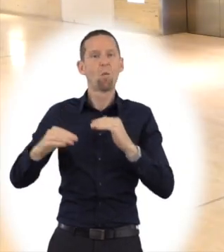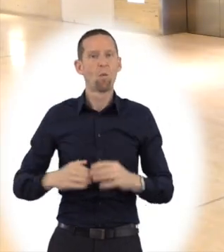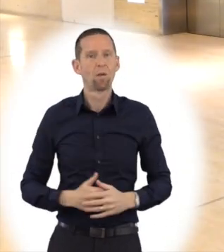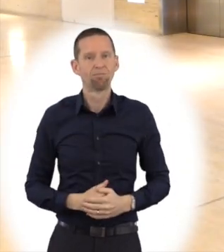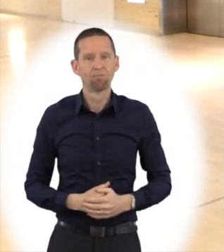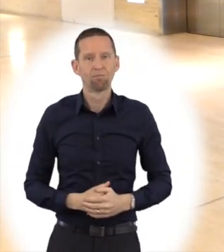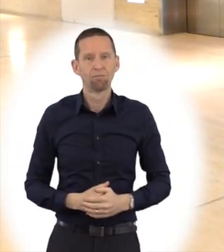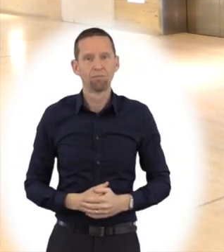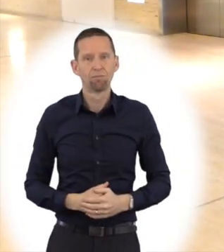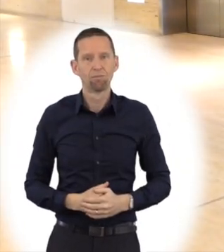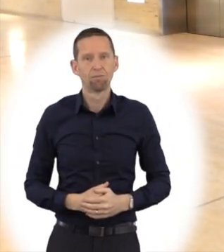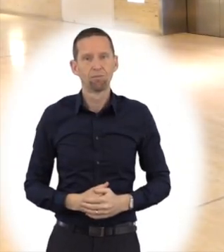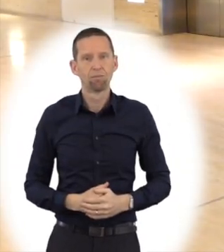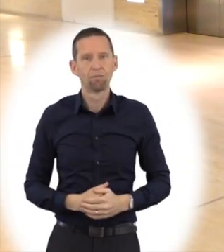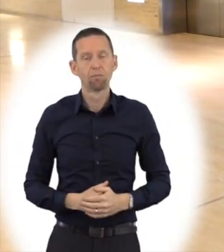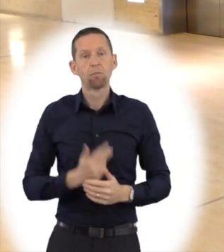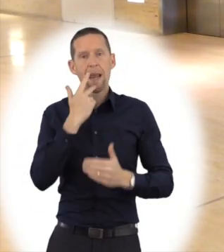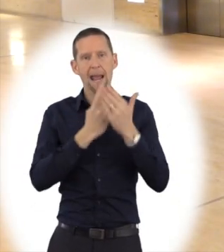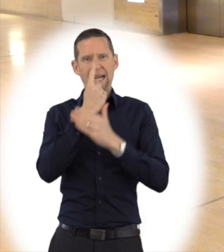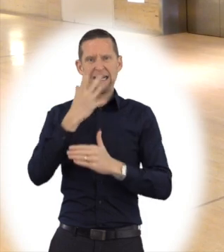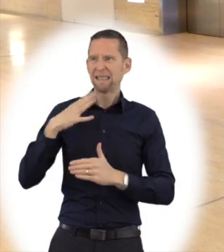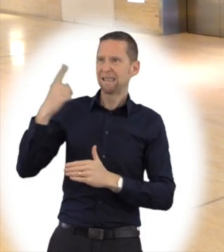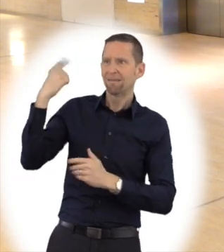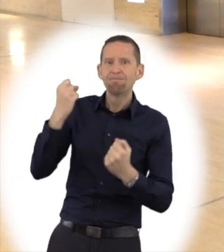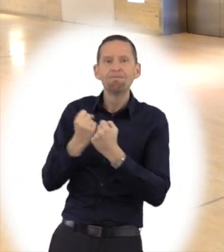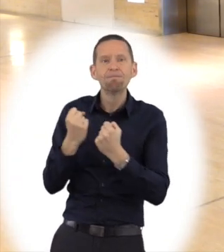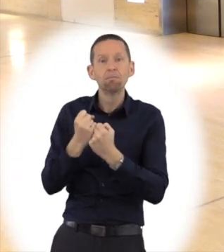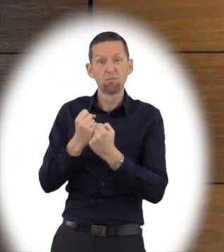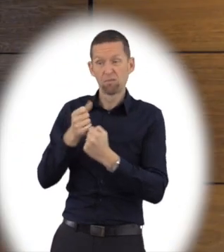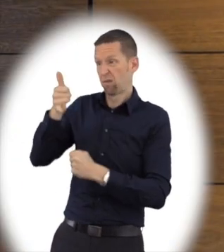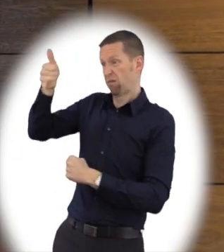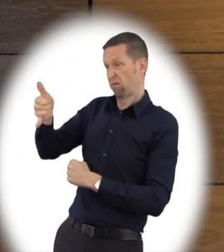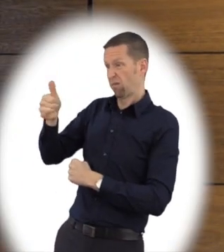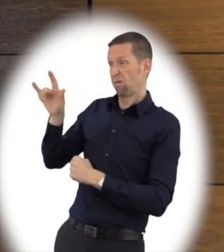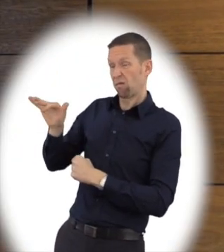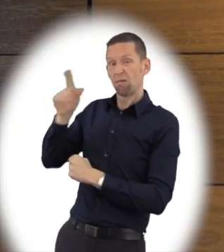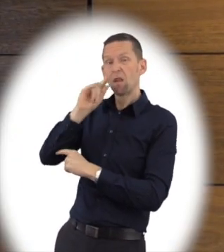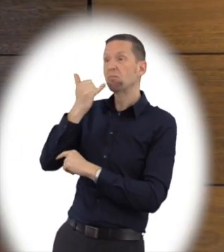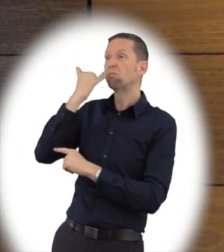elevators. If you need assistance, there is an access phone on the ground level to call